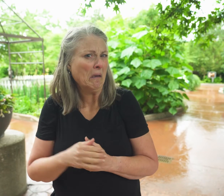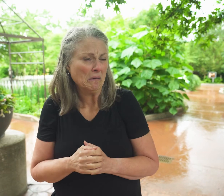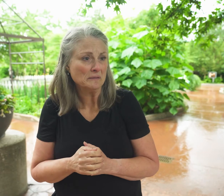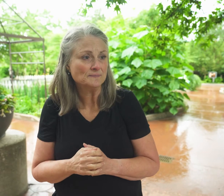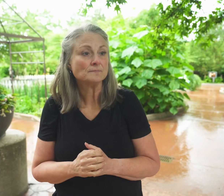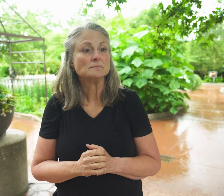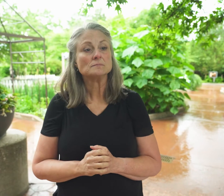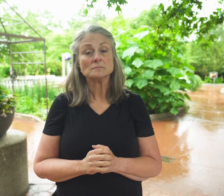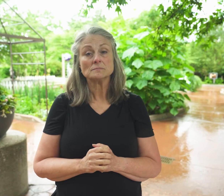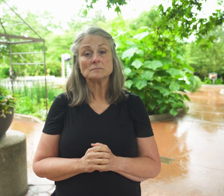it smells bad.